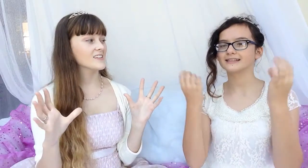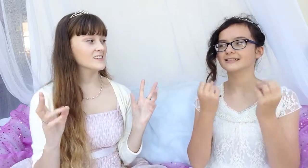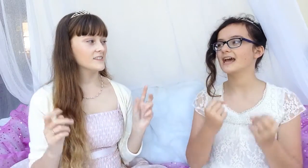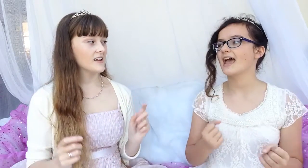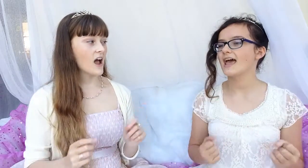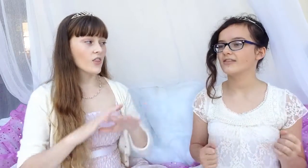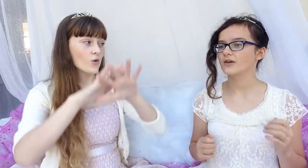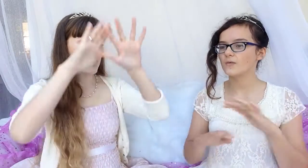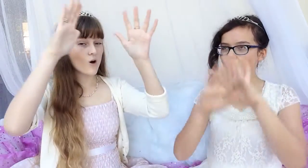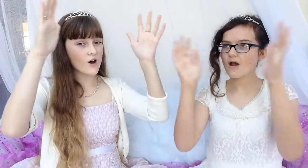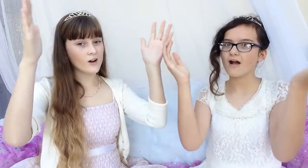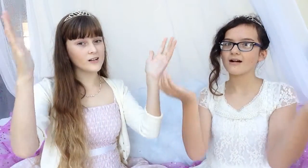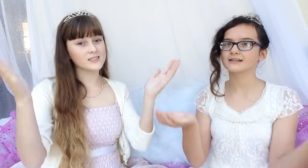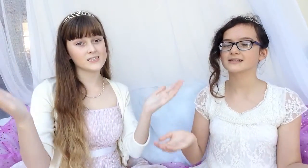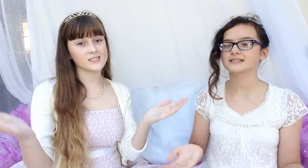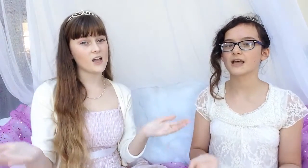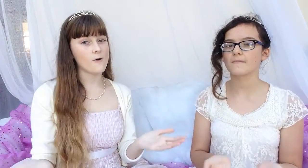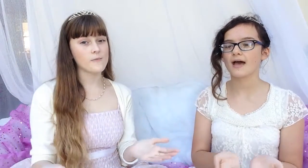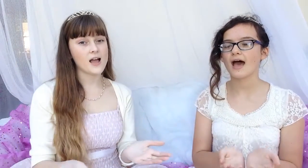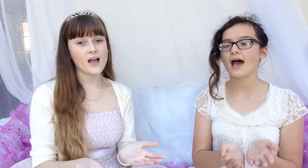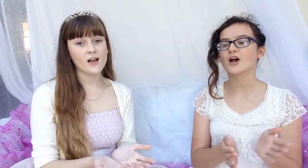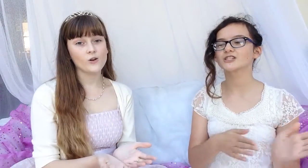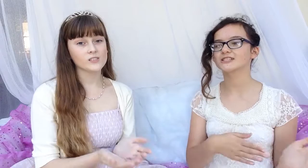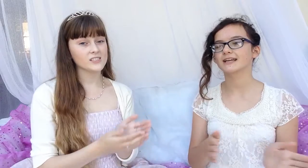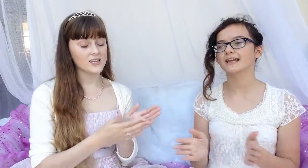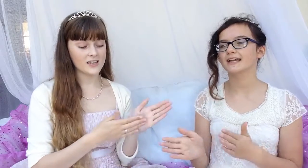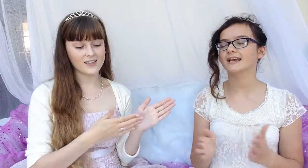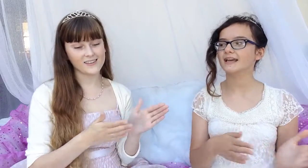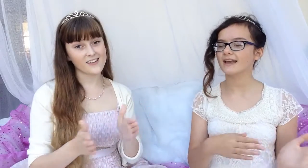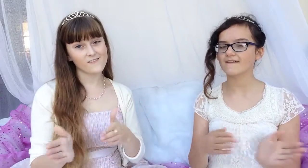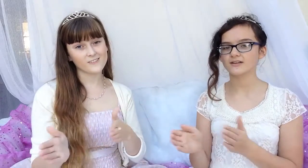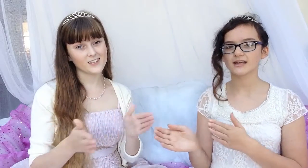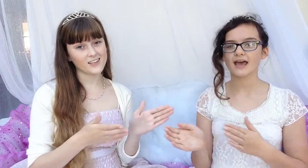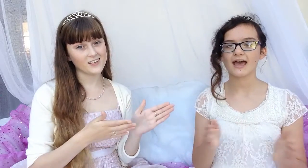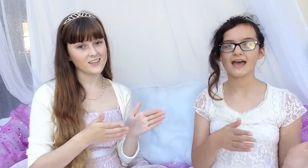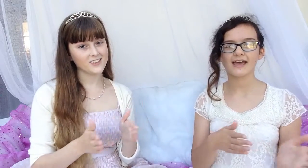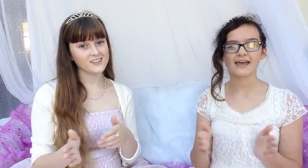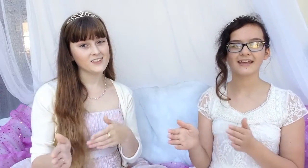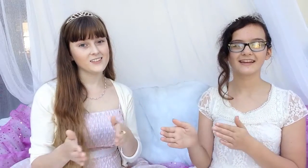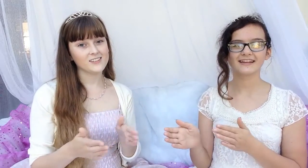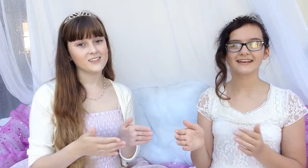And the world has somehow shifted